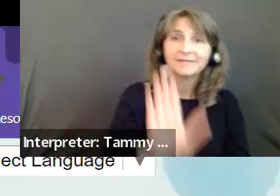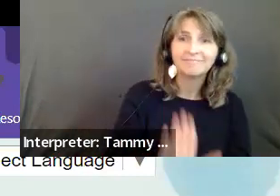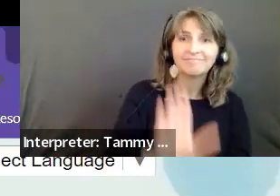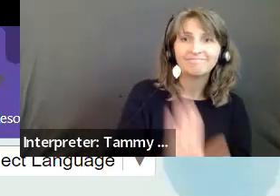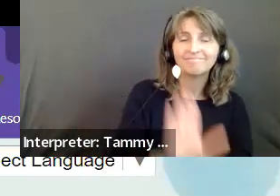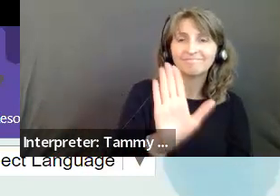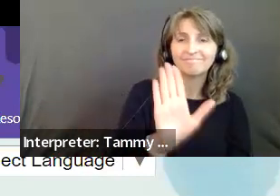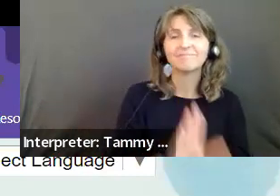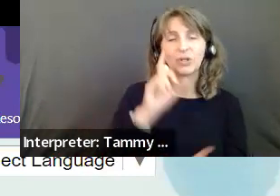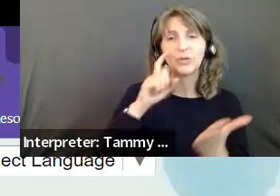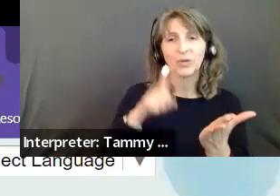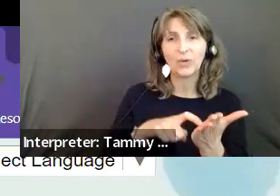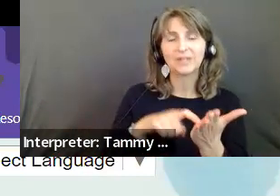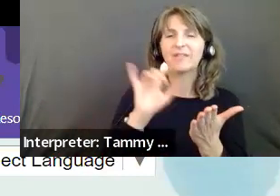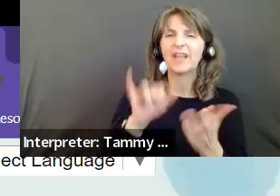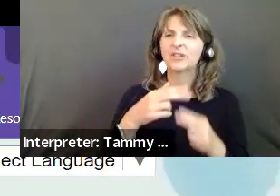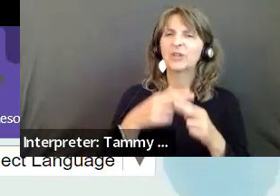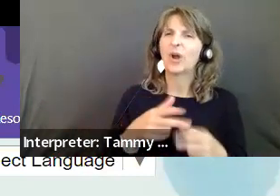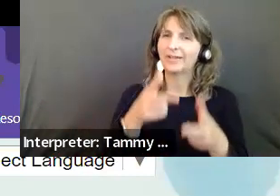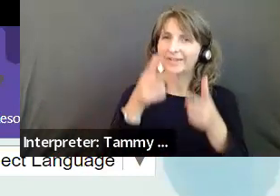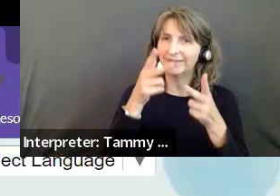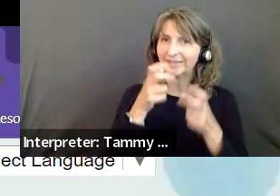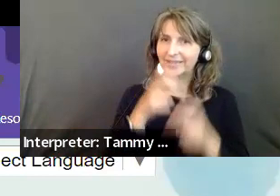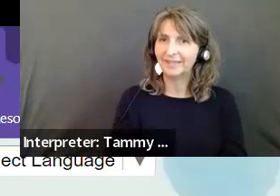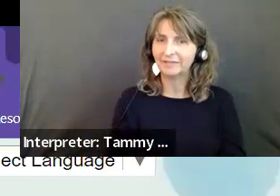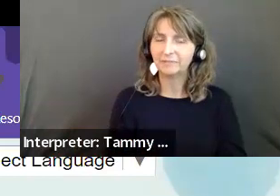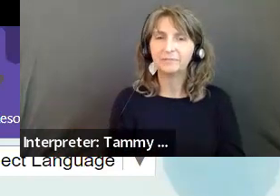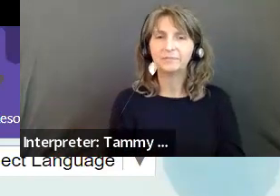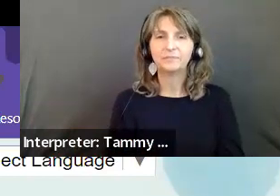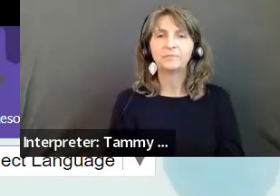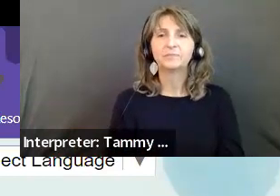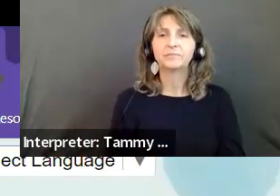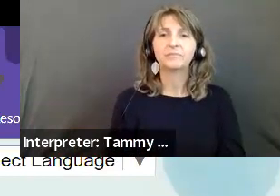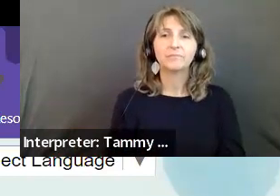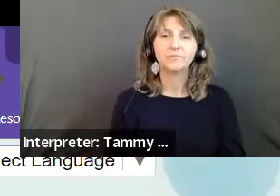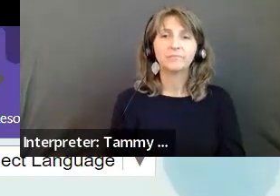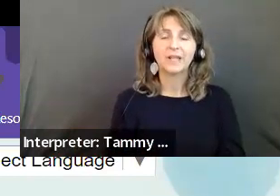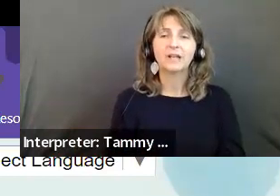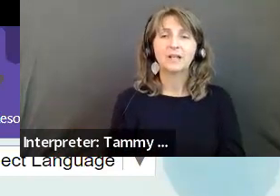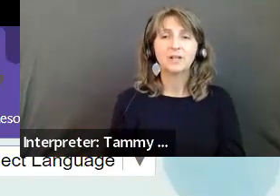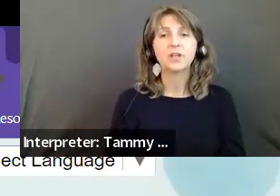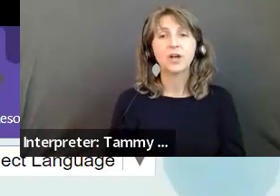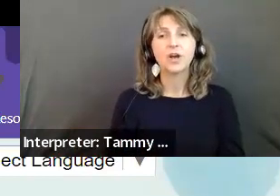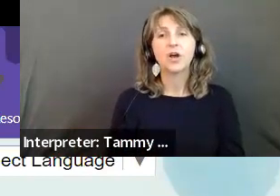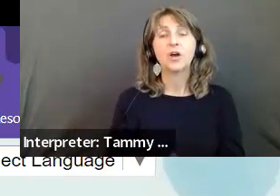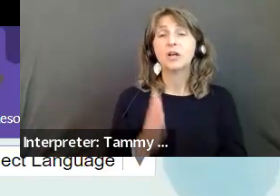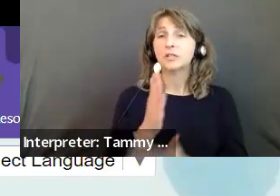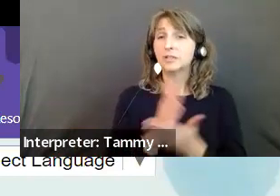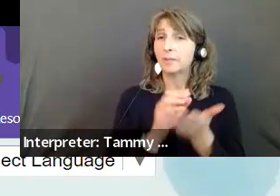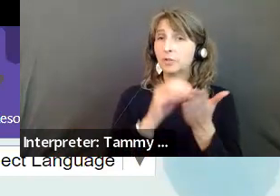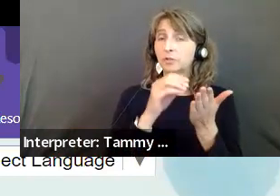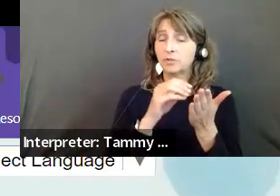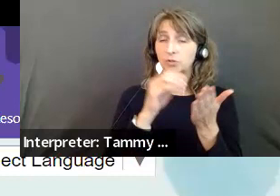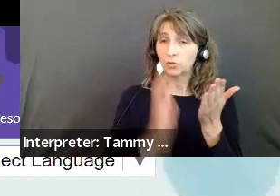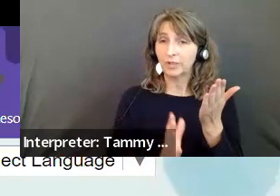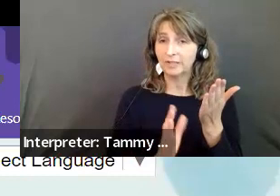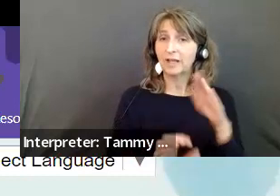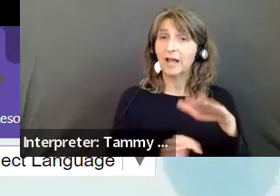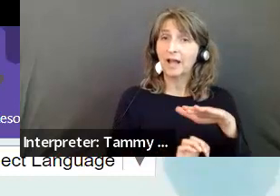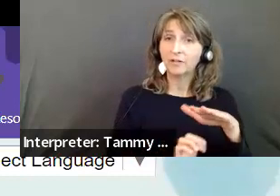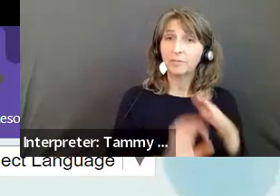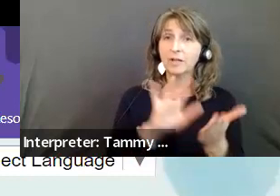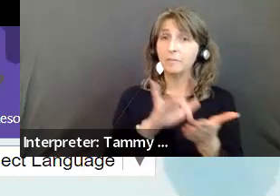students So, yeah, we, we have a lot of students. Coming up, actually in, an elementary and middle school students that are using eye gaze.